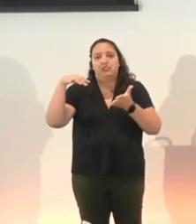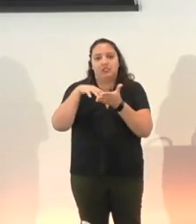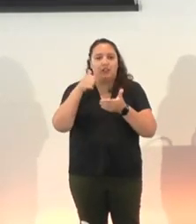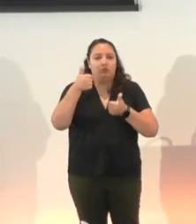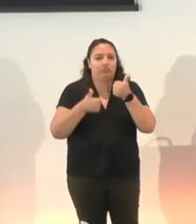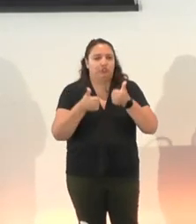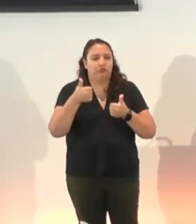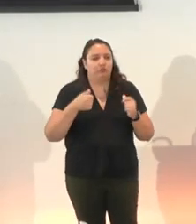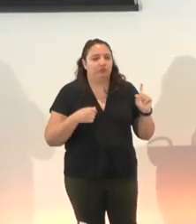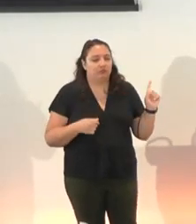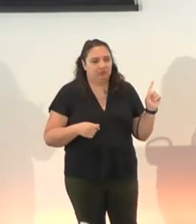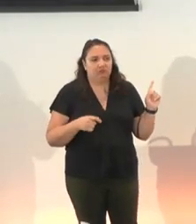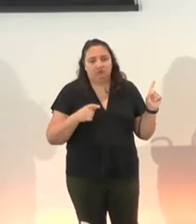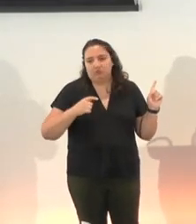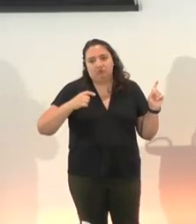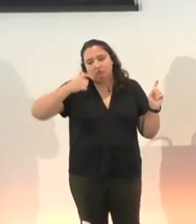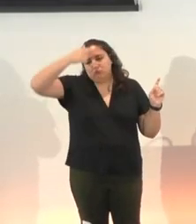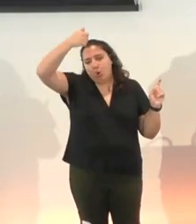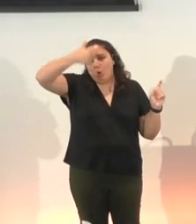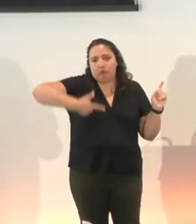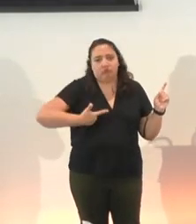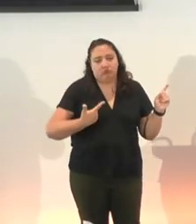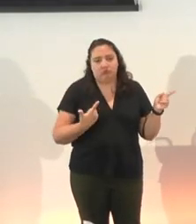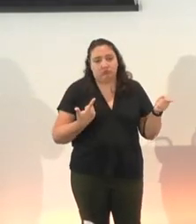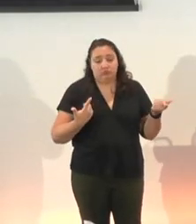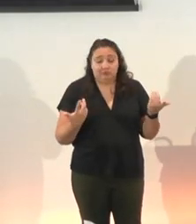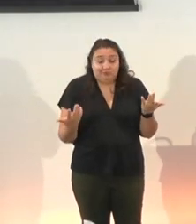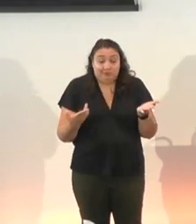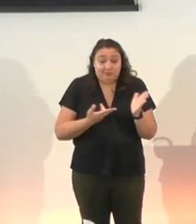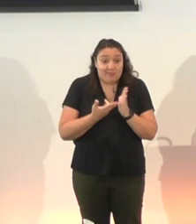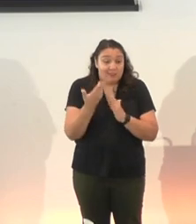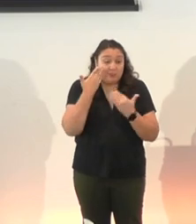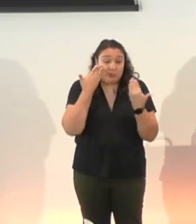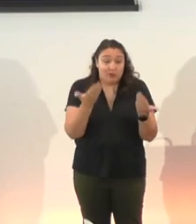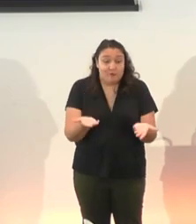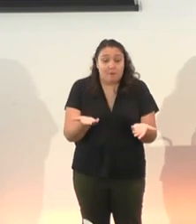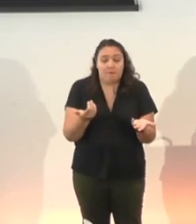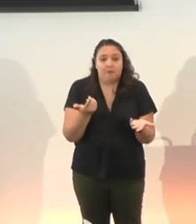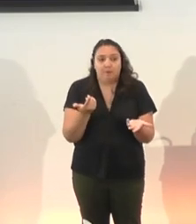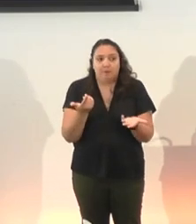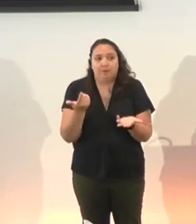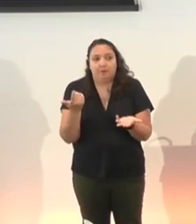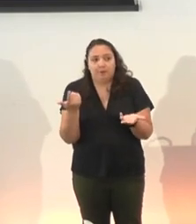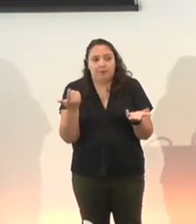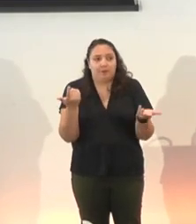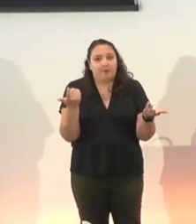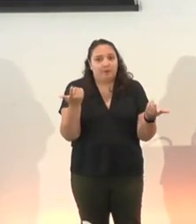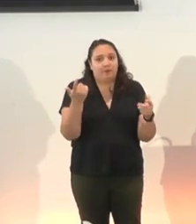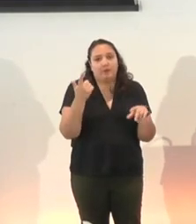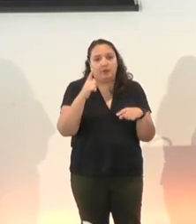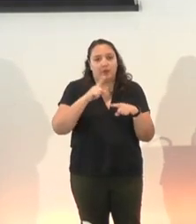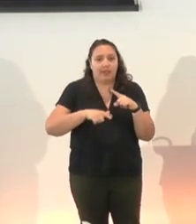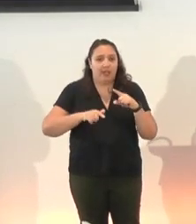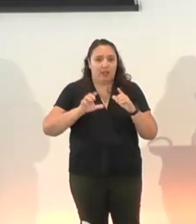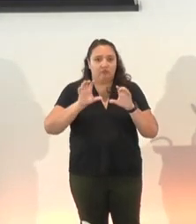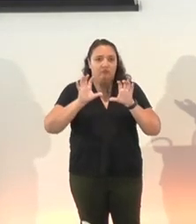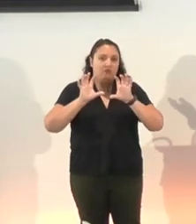Greg: I would say all of the above. First of all we don't know exactly, we are not going to put something on the world and expect them to use whatever it is we think